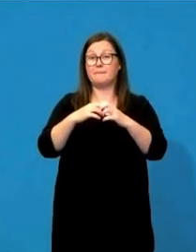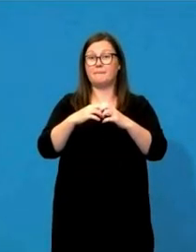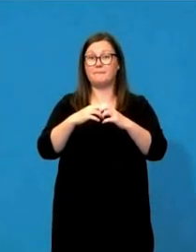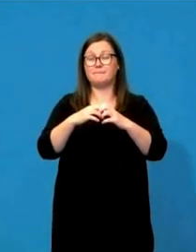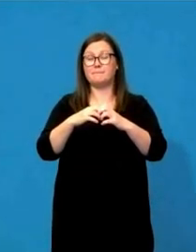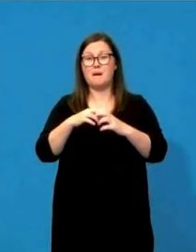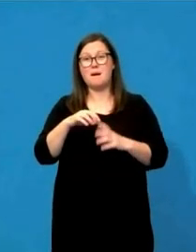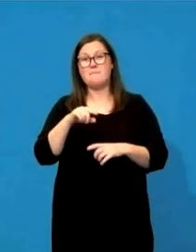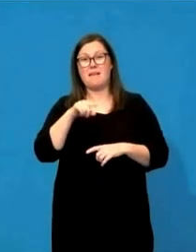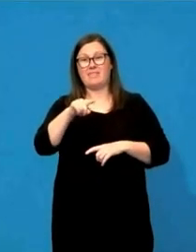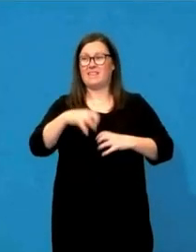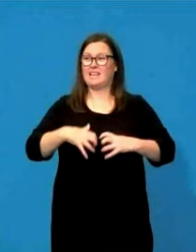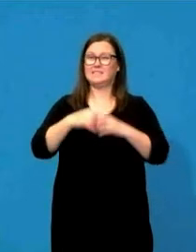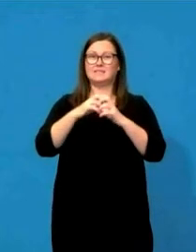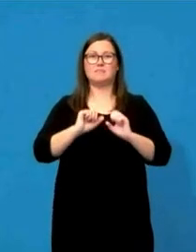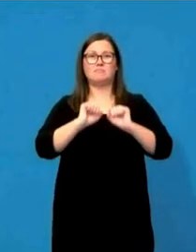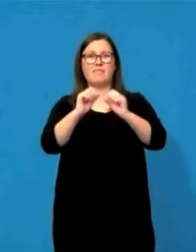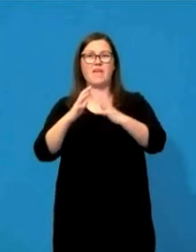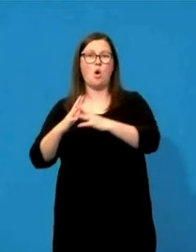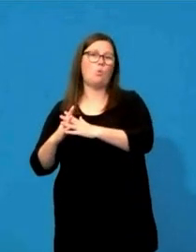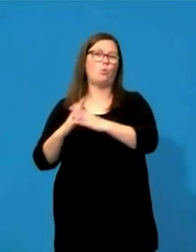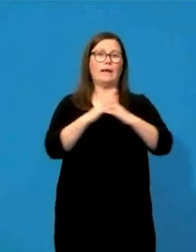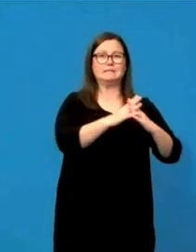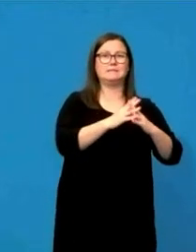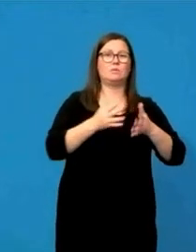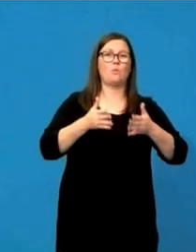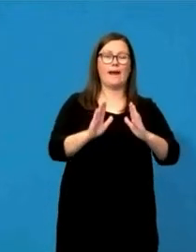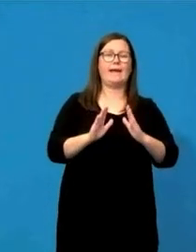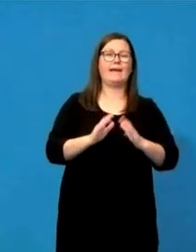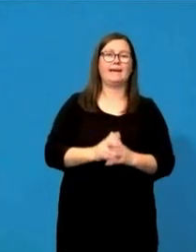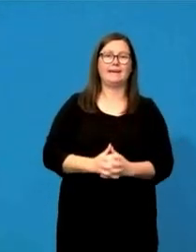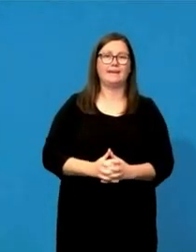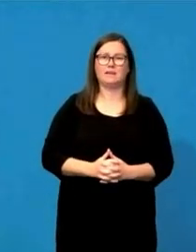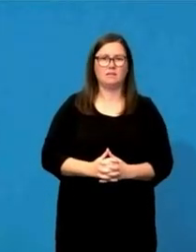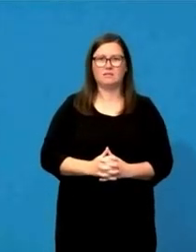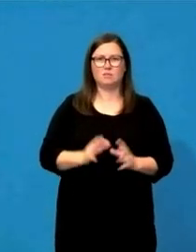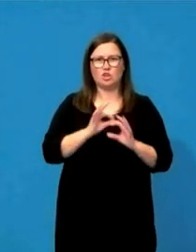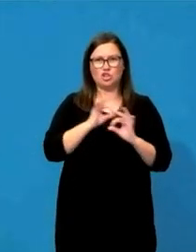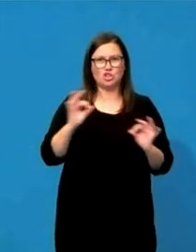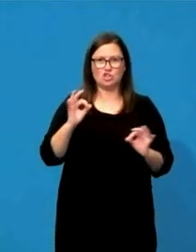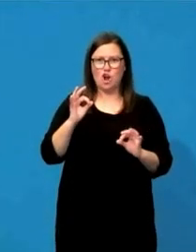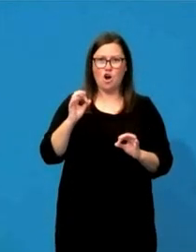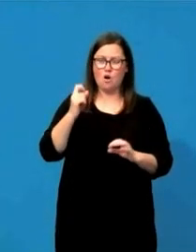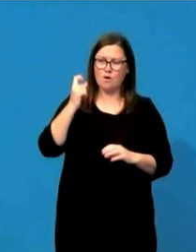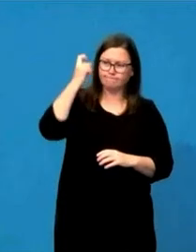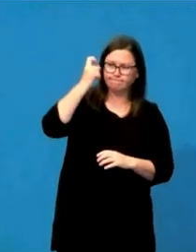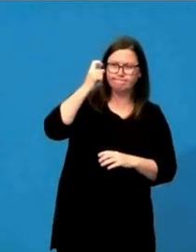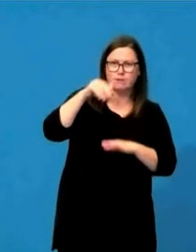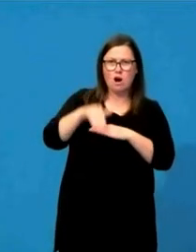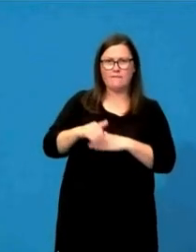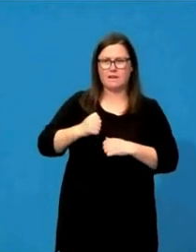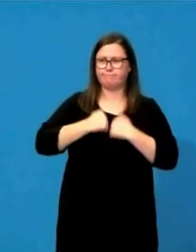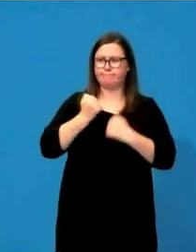There's been no consideration given to Indigenous peoples of this country or people